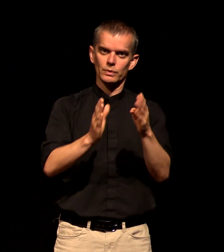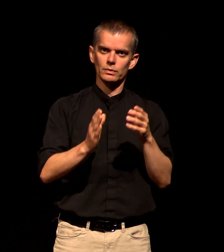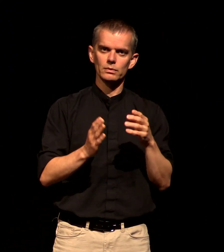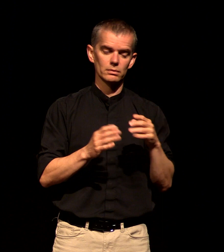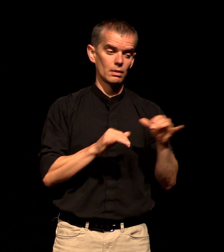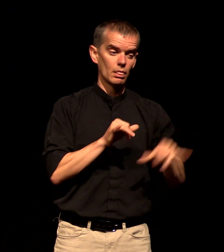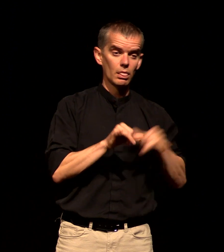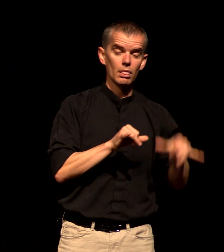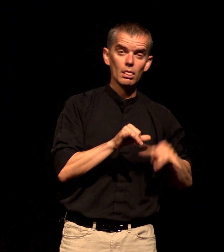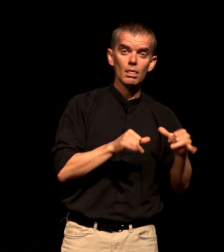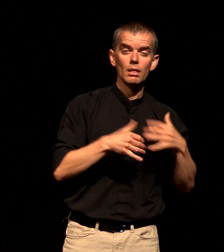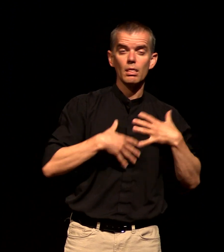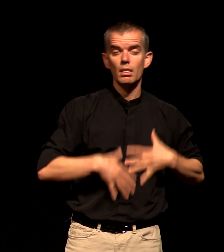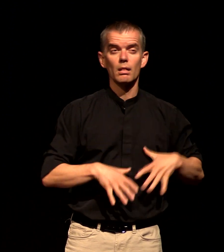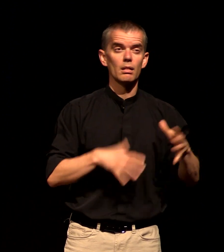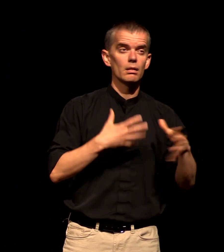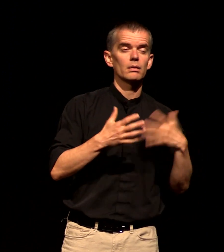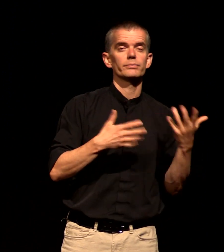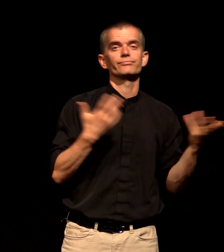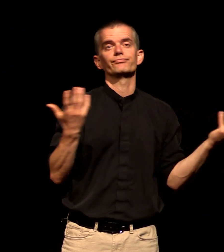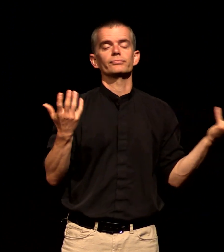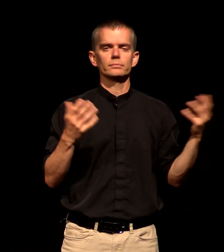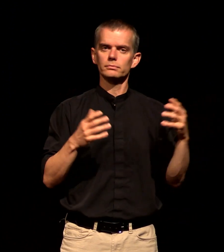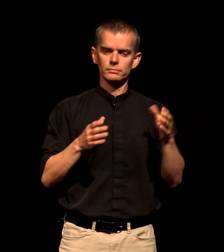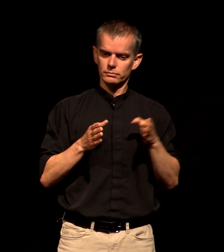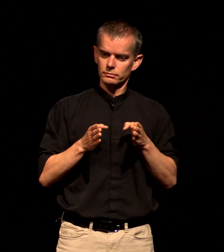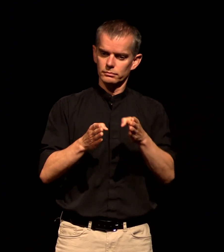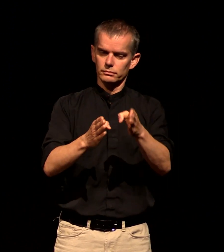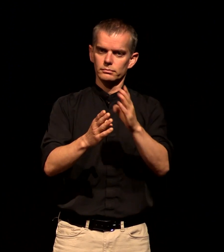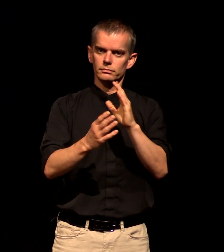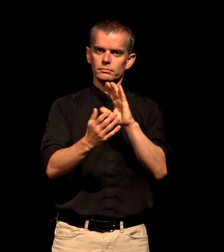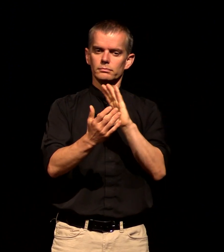cul-de-sac of sorrow because it has a direction and a